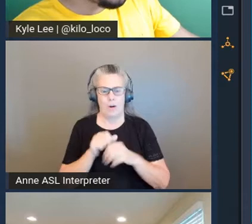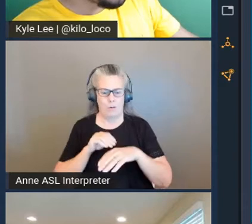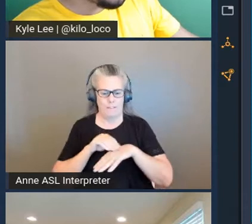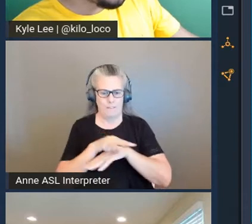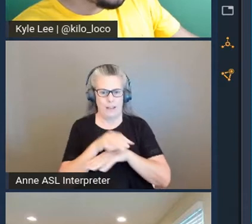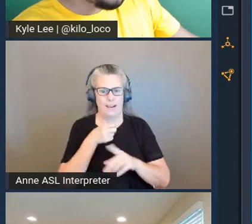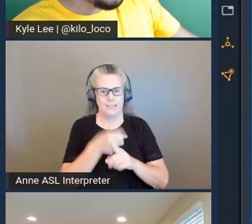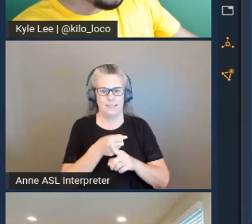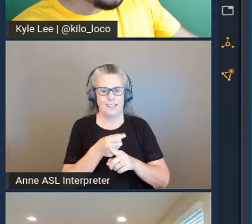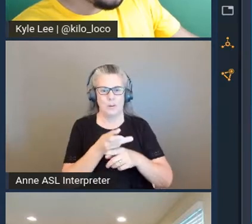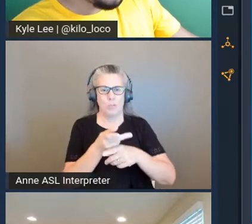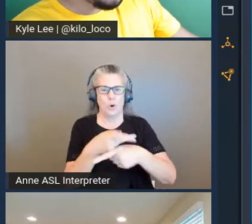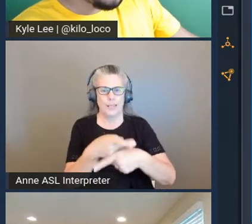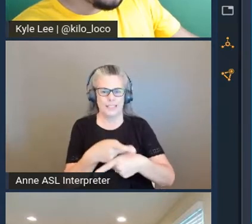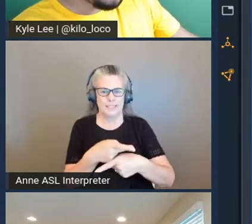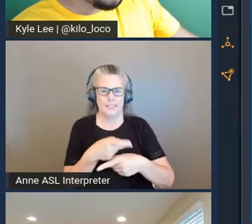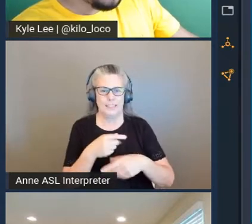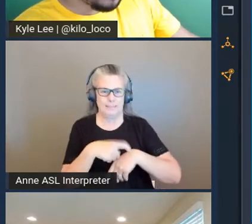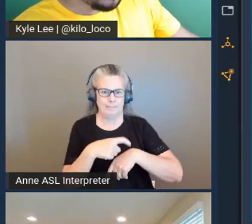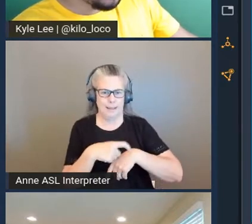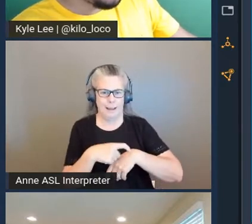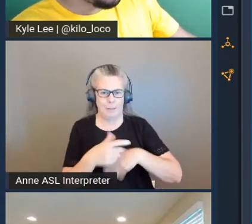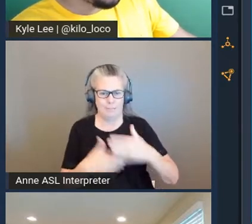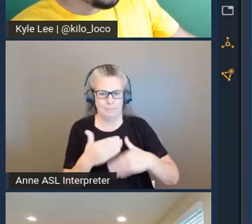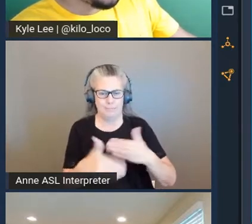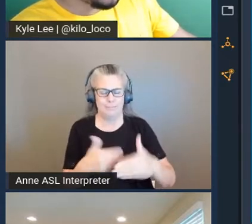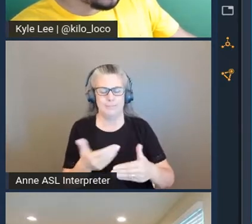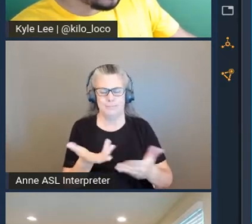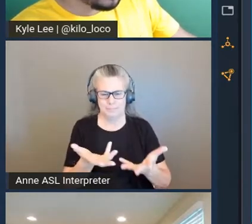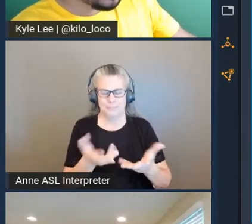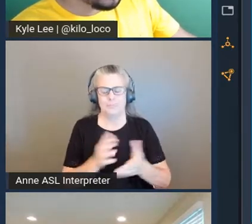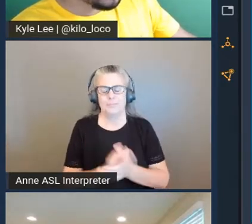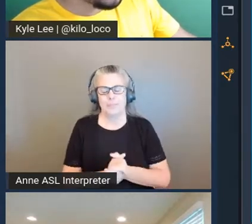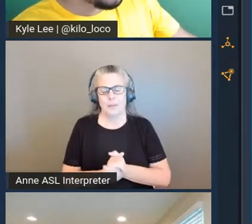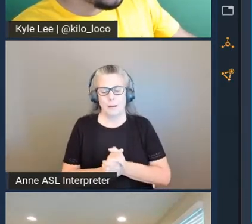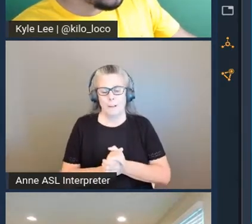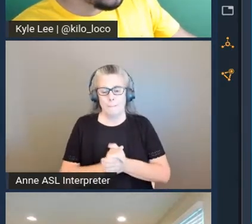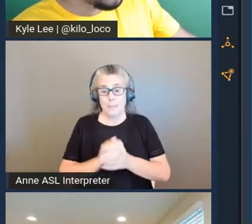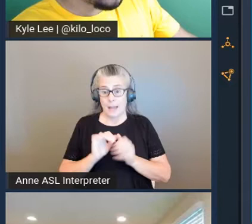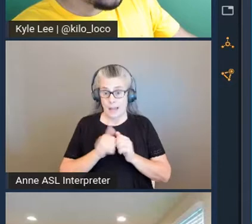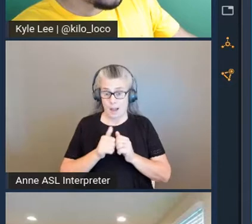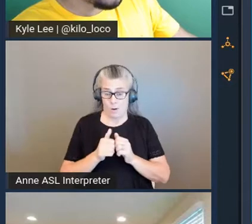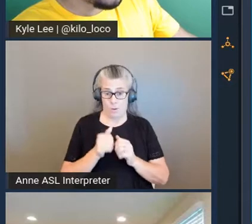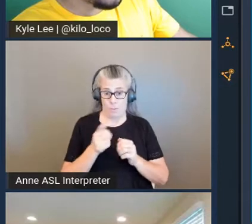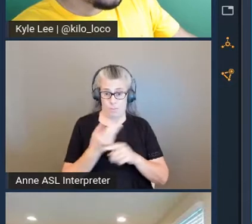we're trying to say, you know, how can we build SageMaker Studio into the one platform